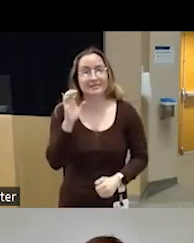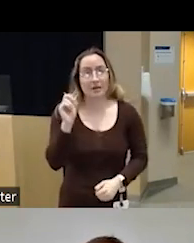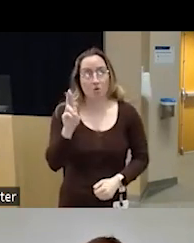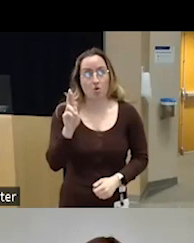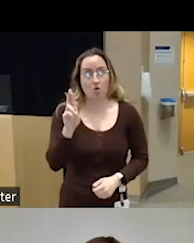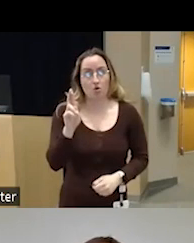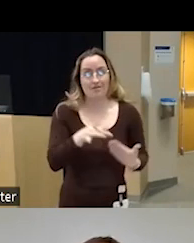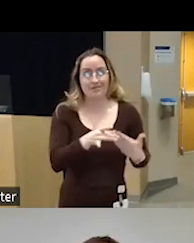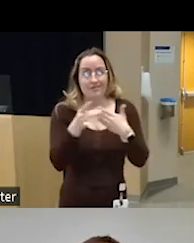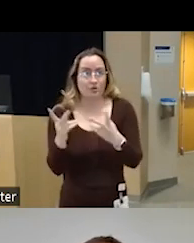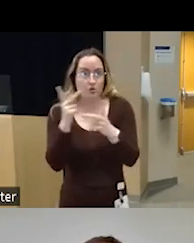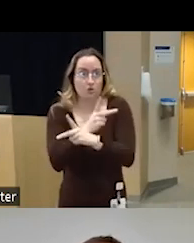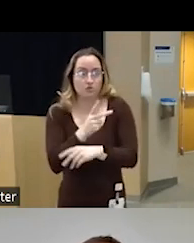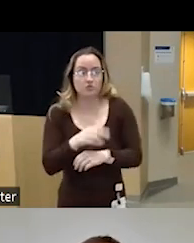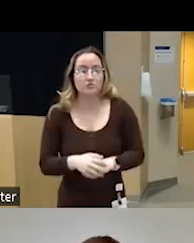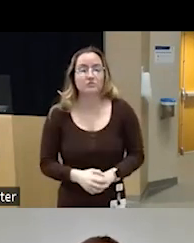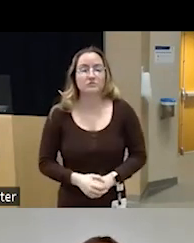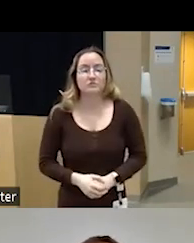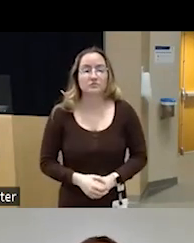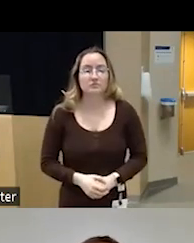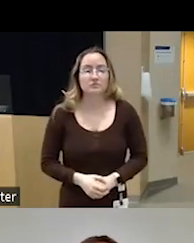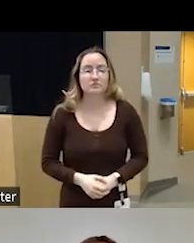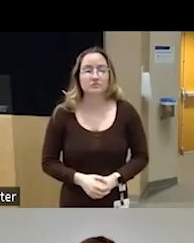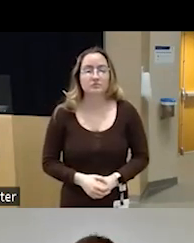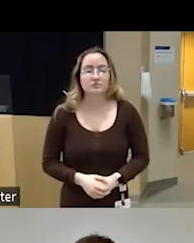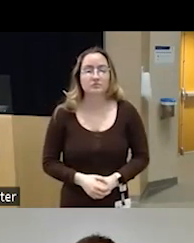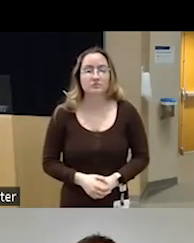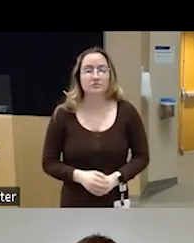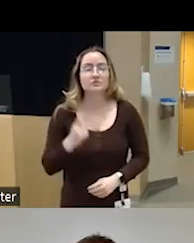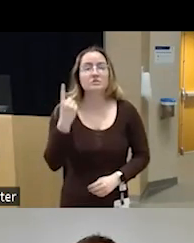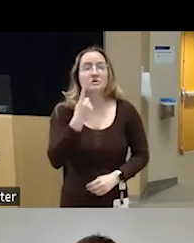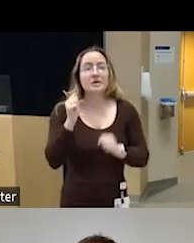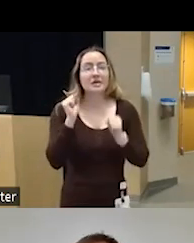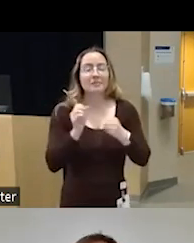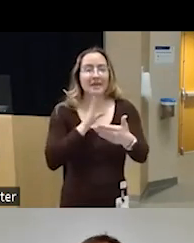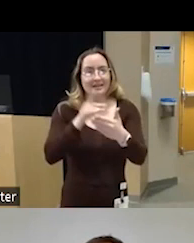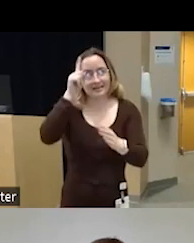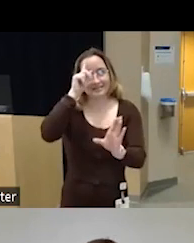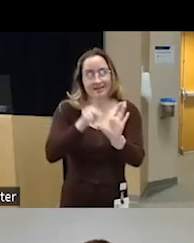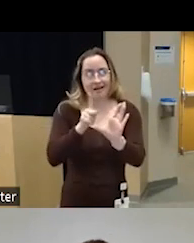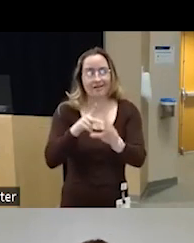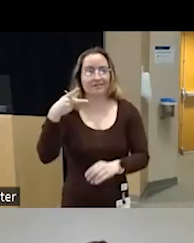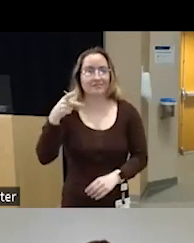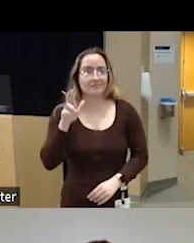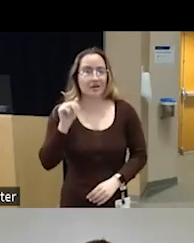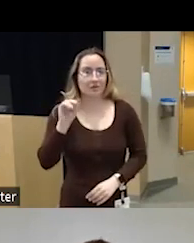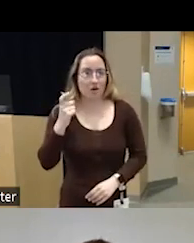There is something that's almost like an antipsychotic paradox. because when we analyzed